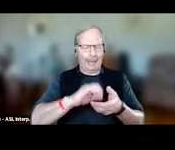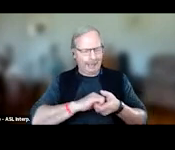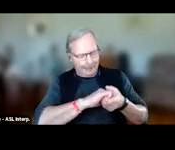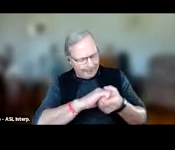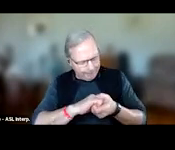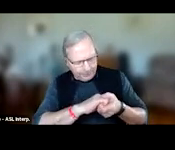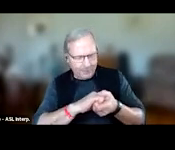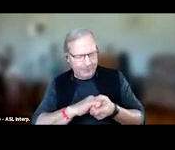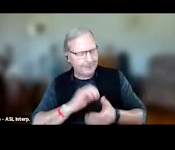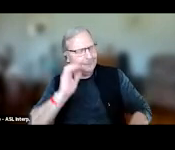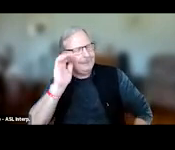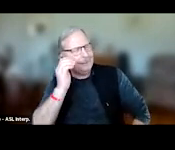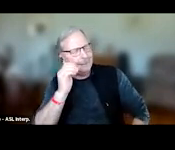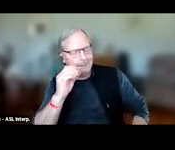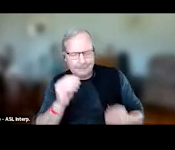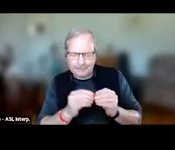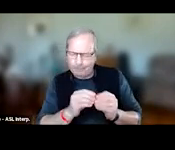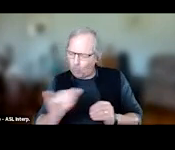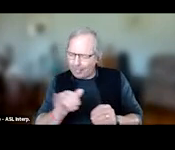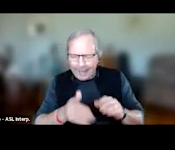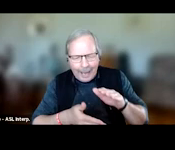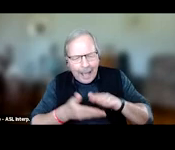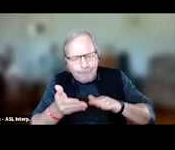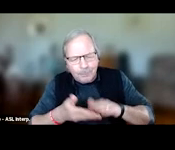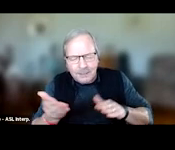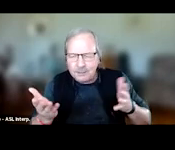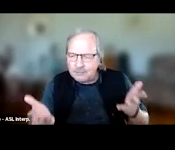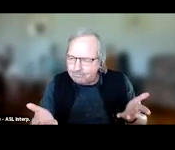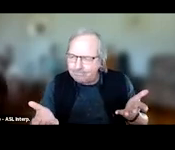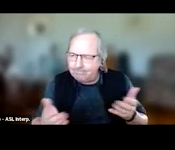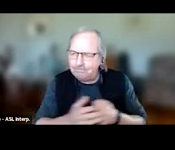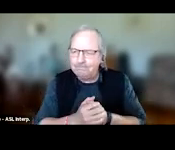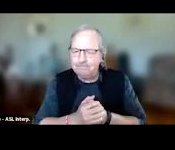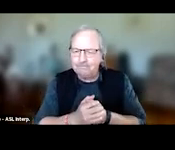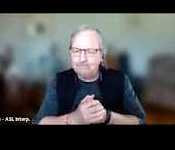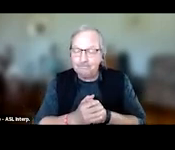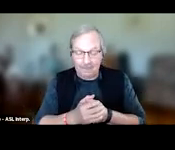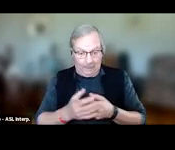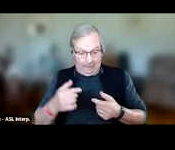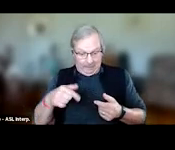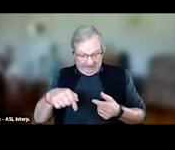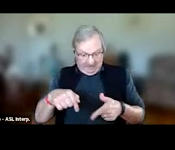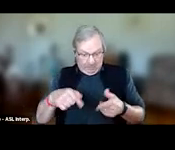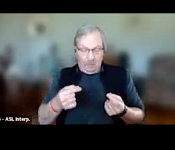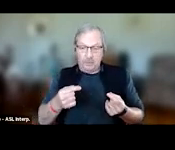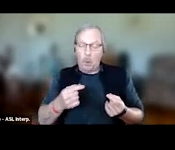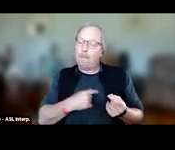that seems to be more like operations? But this is what we do because in my role as the regional